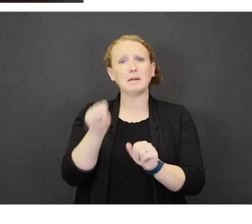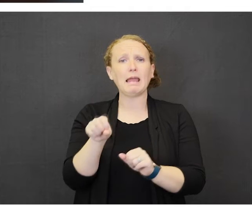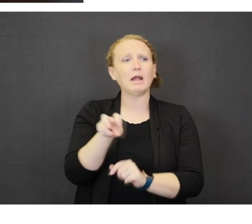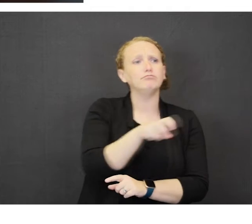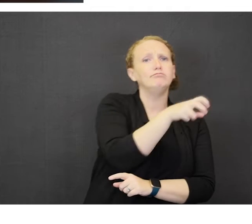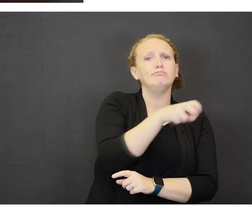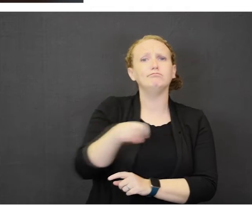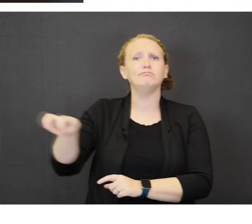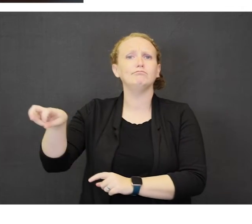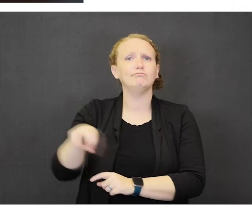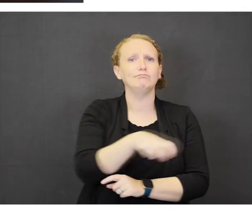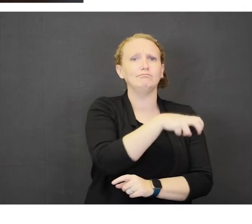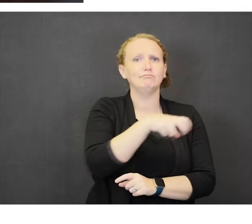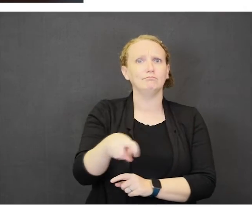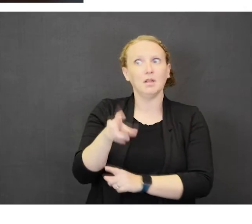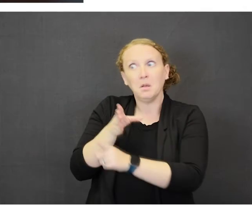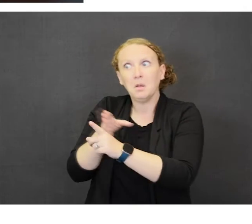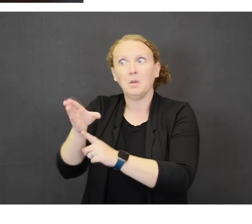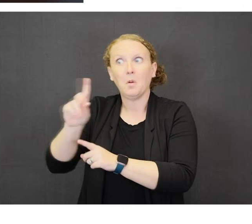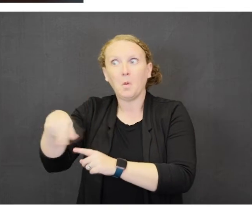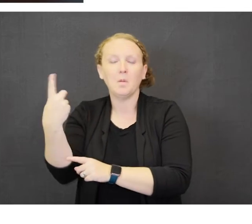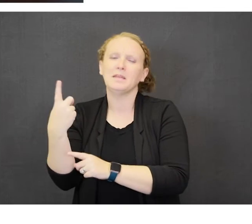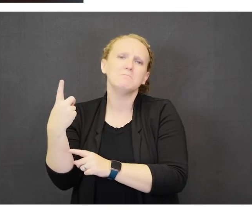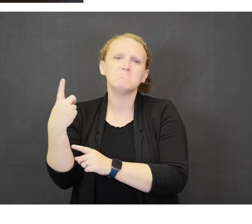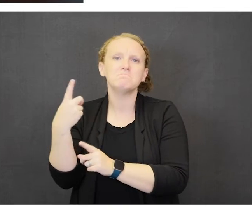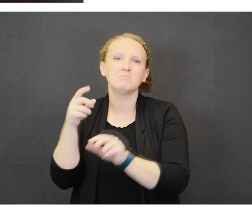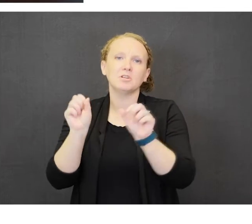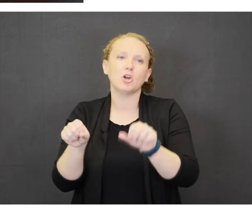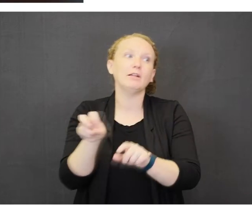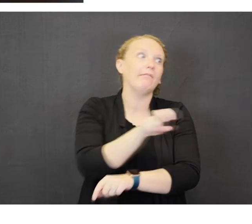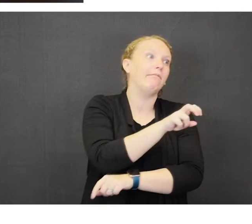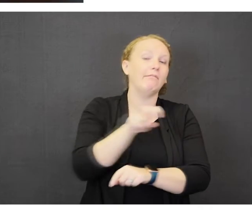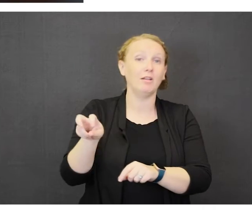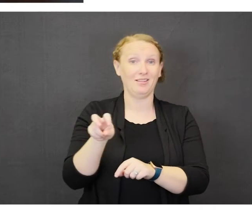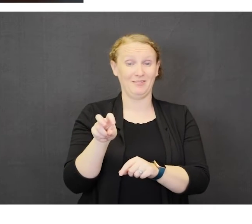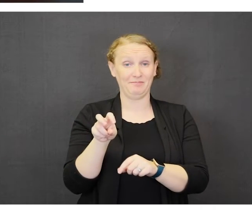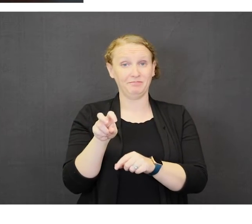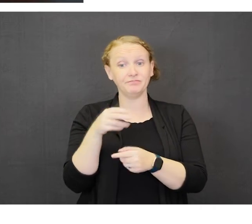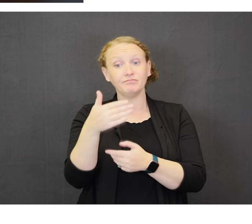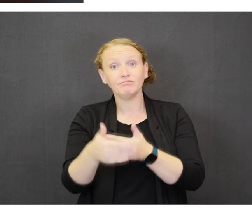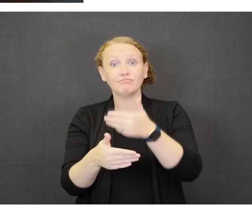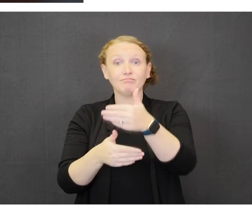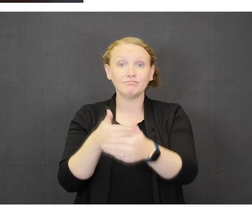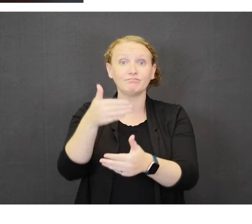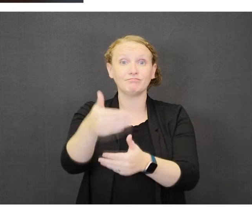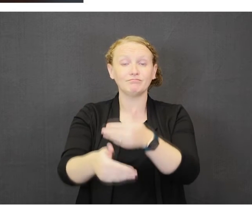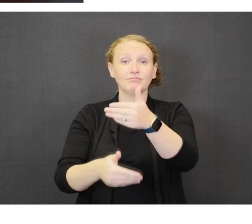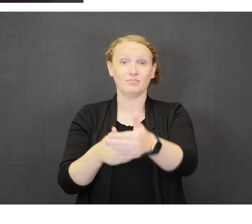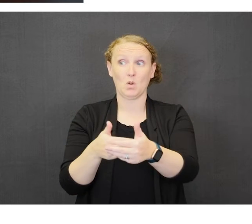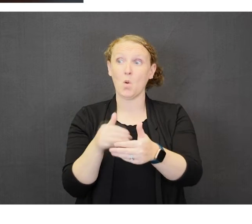You may even have an experience of that in the morning and then by afternoon you notice that your activation